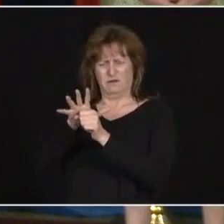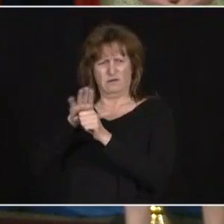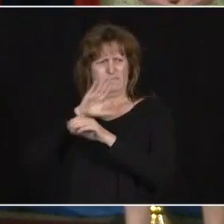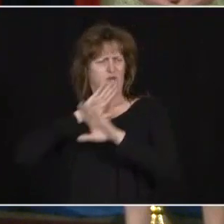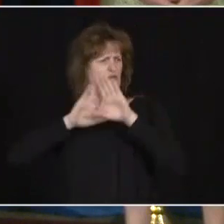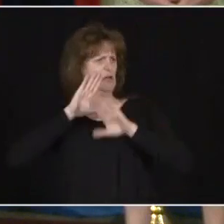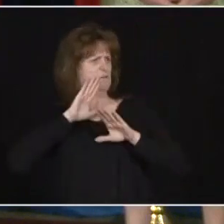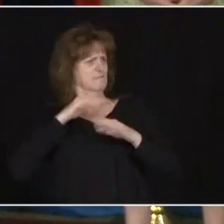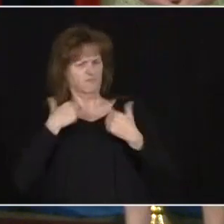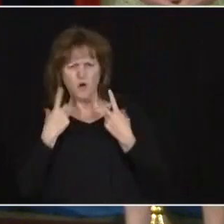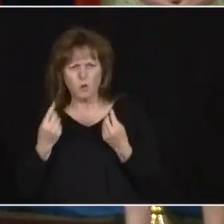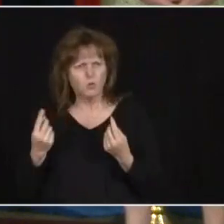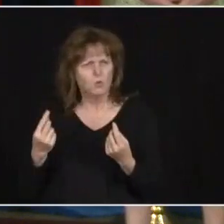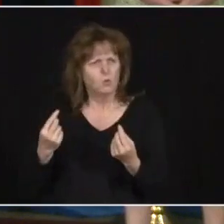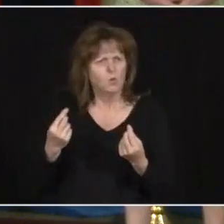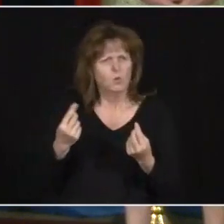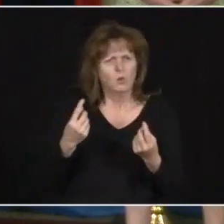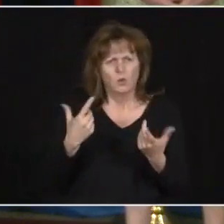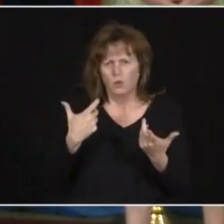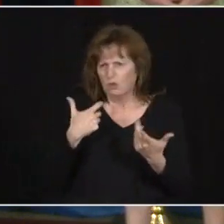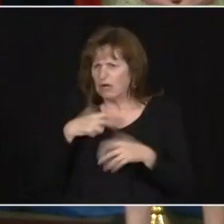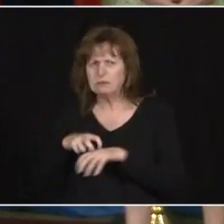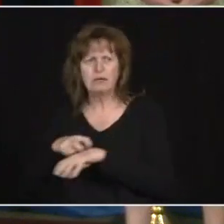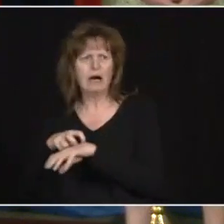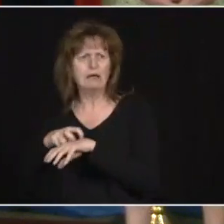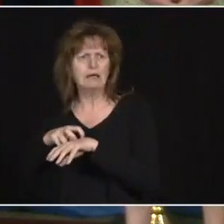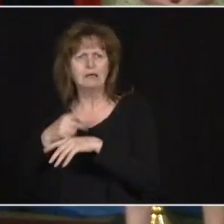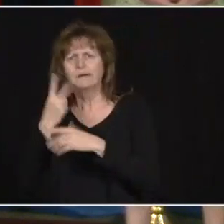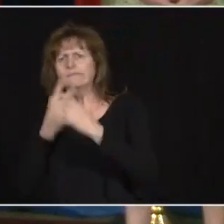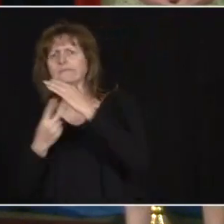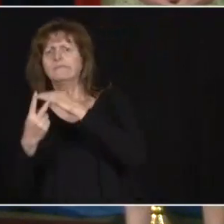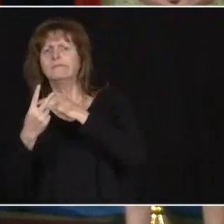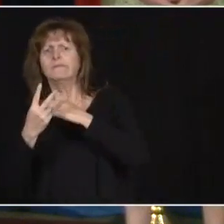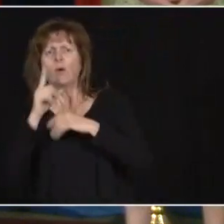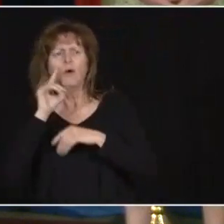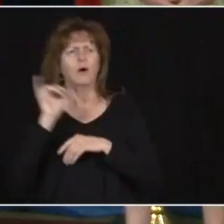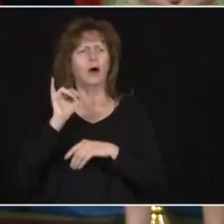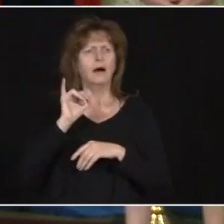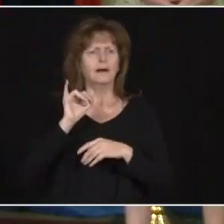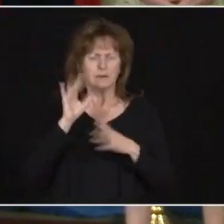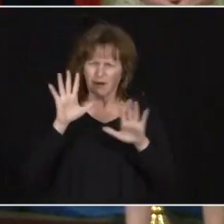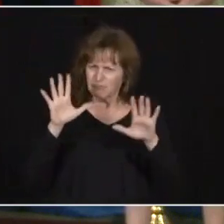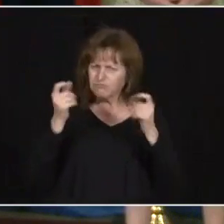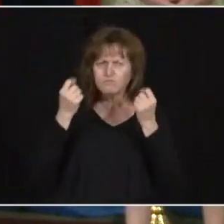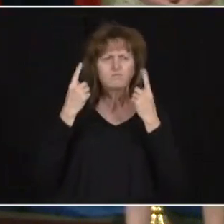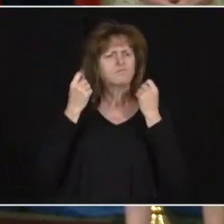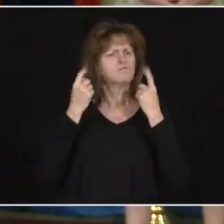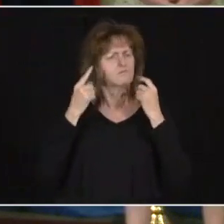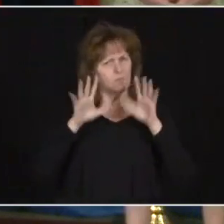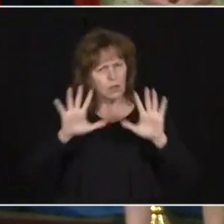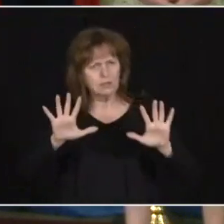I feel your anxiety about what the future will bring. But I want you to know that despite everything,